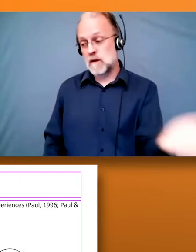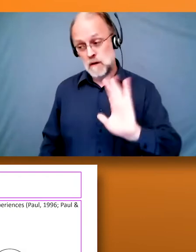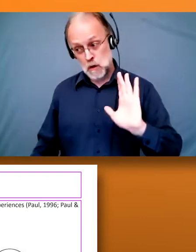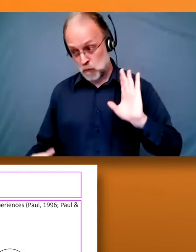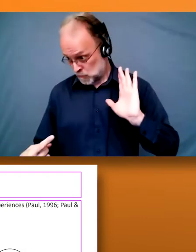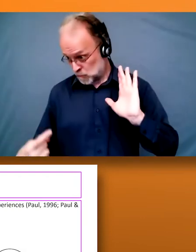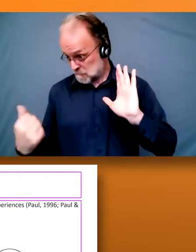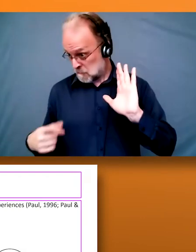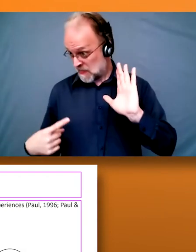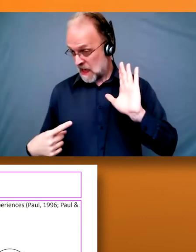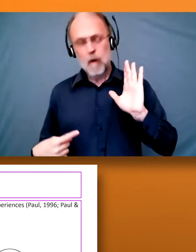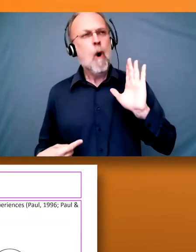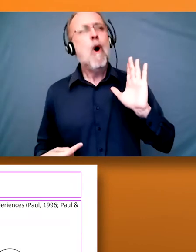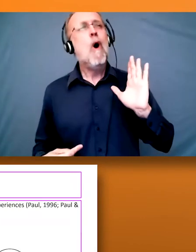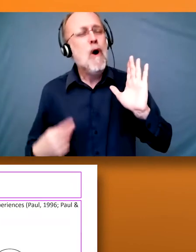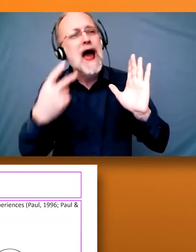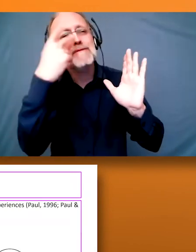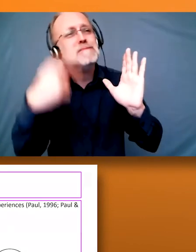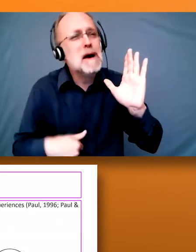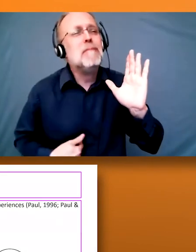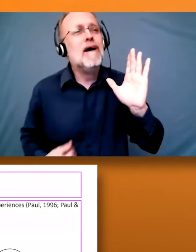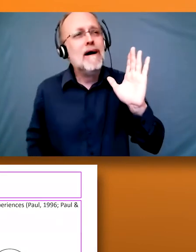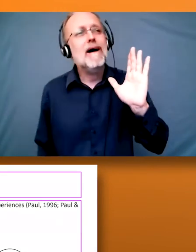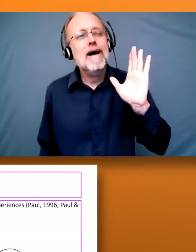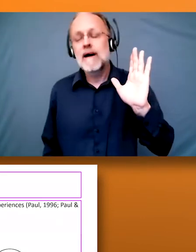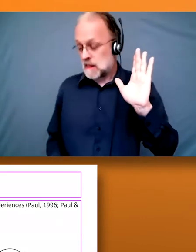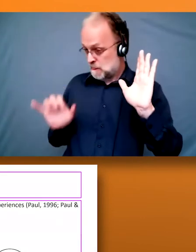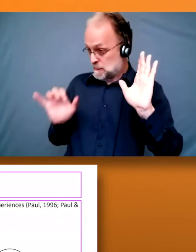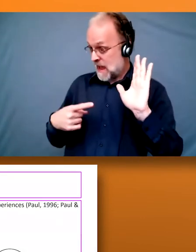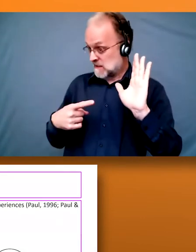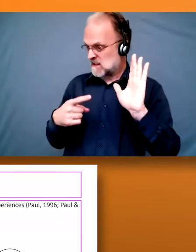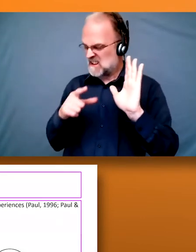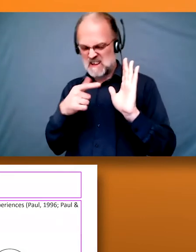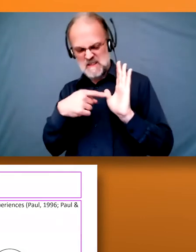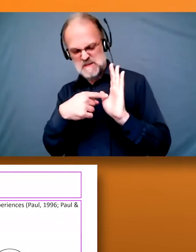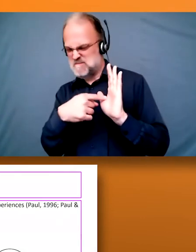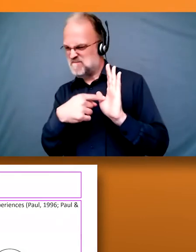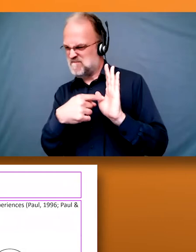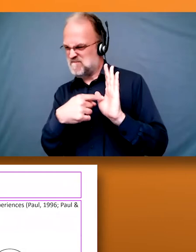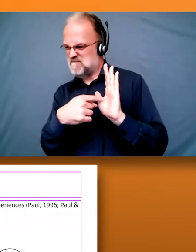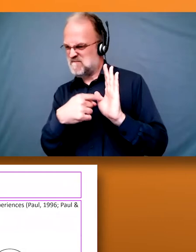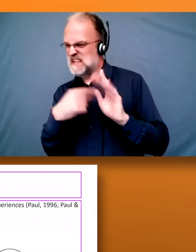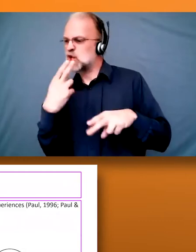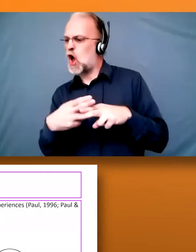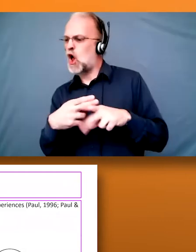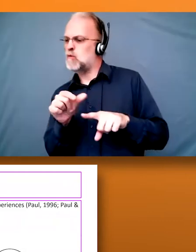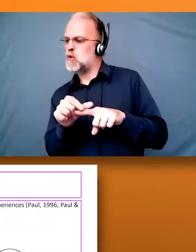So you can bring up the picture of the lab and say, "So when you were doing this, you know, "this lab equipment was called this.